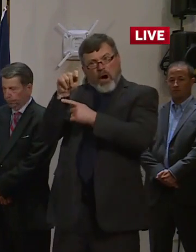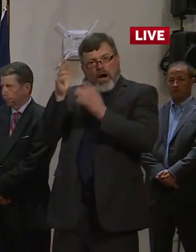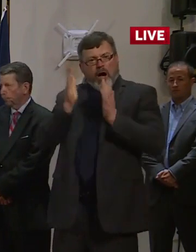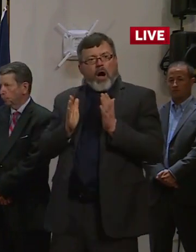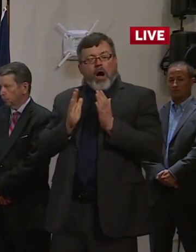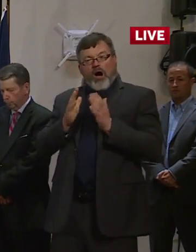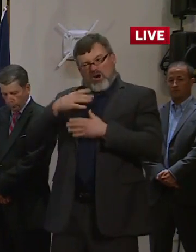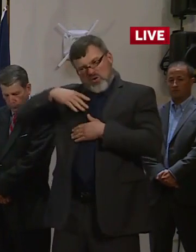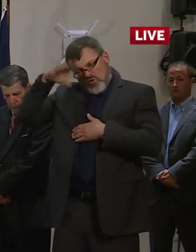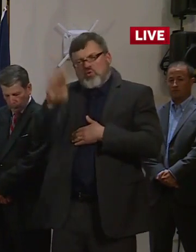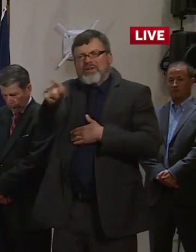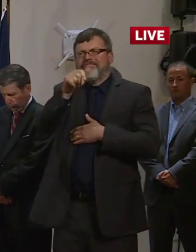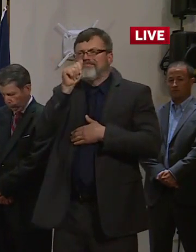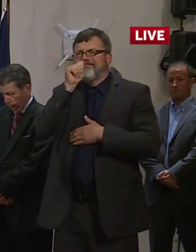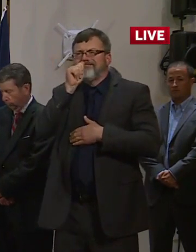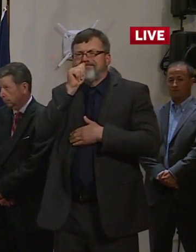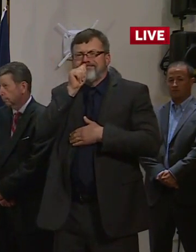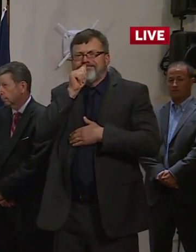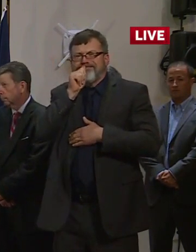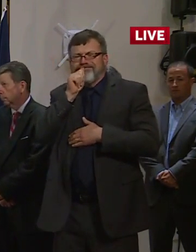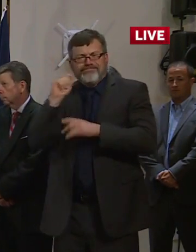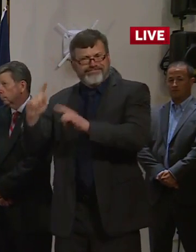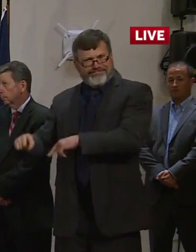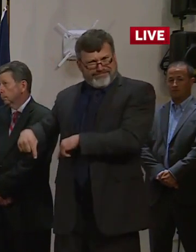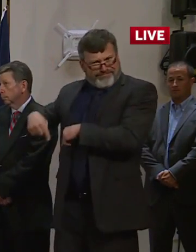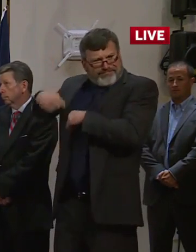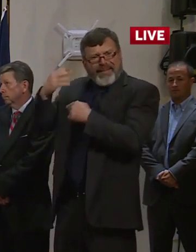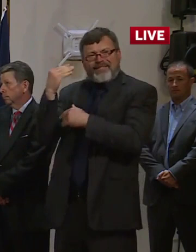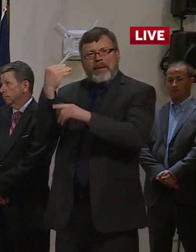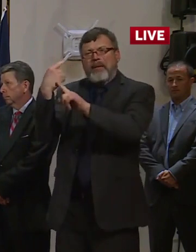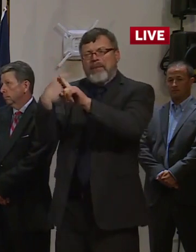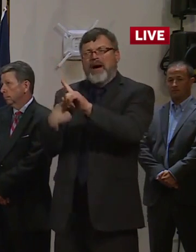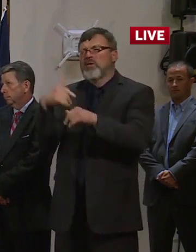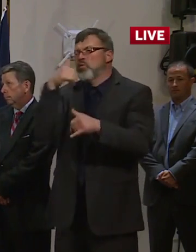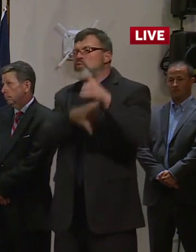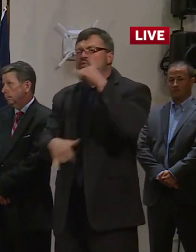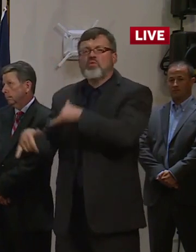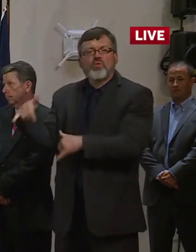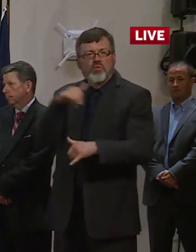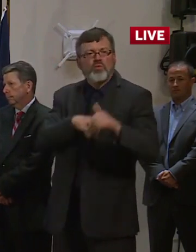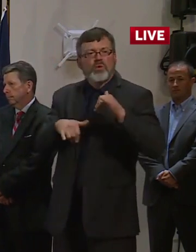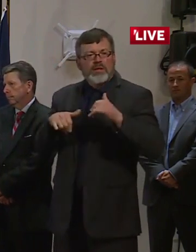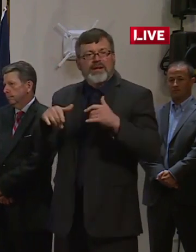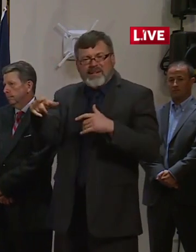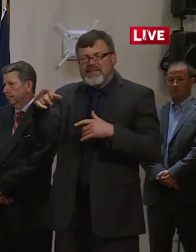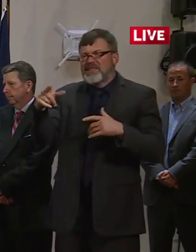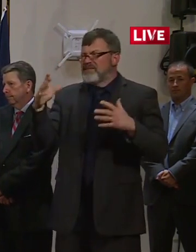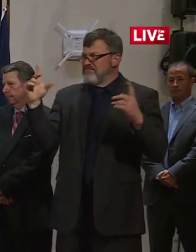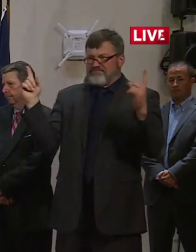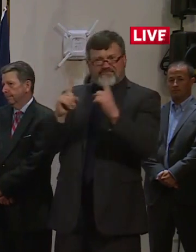THERE IS NO DOUBT THAT EACH OF US HAS BEEN THROUGH A LOT OVER